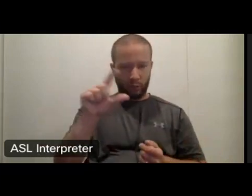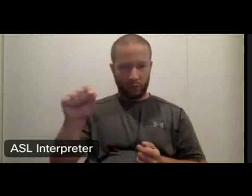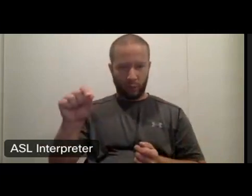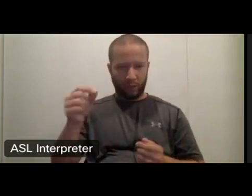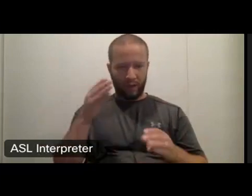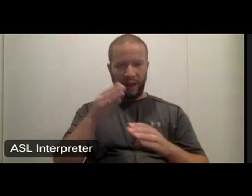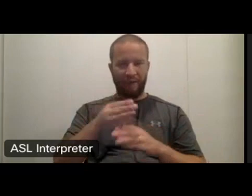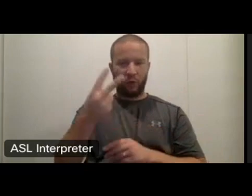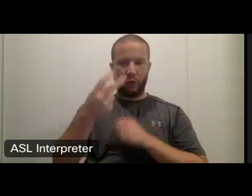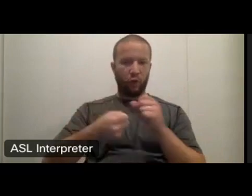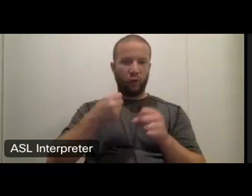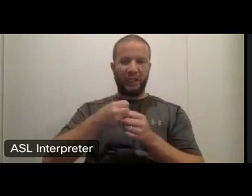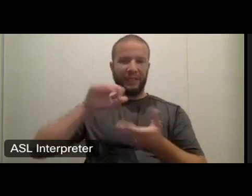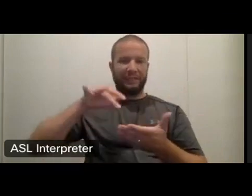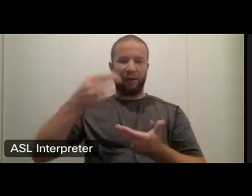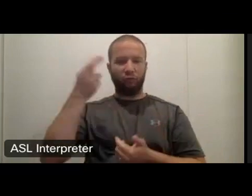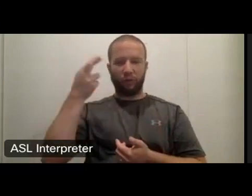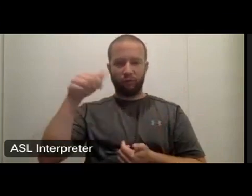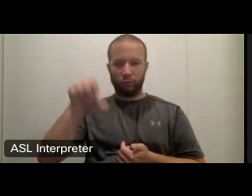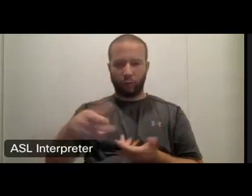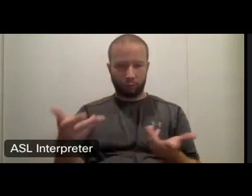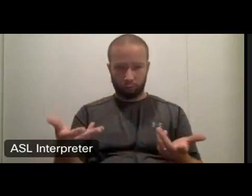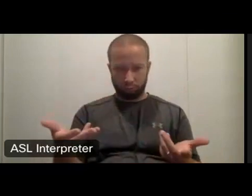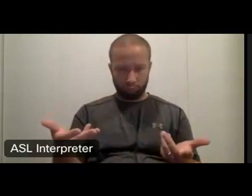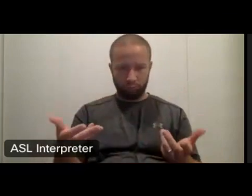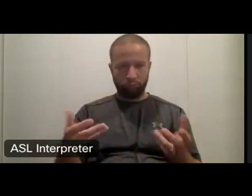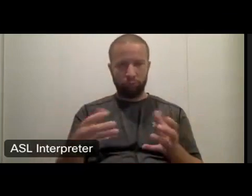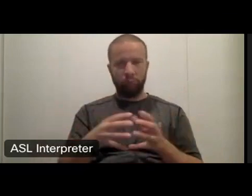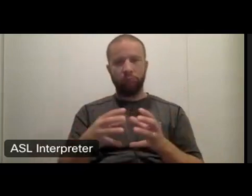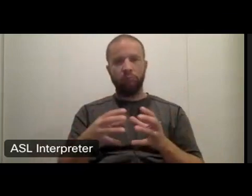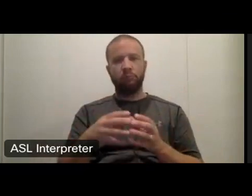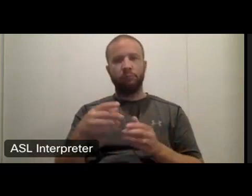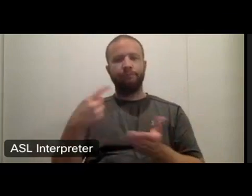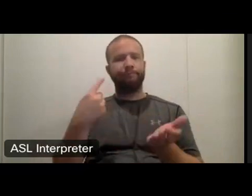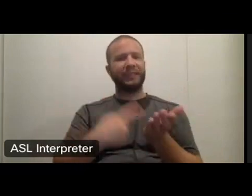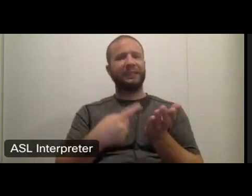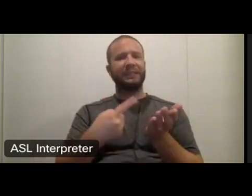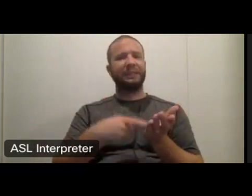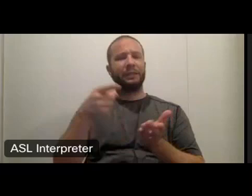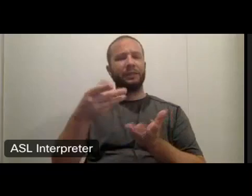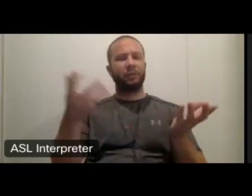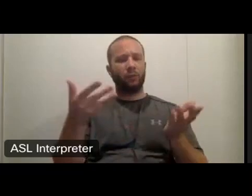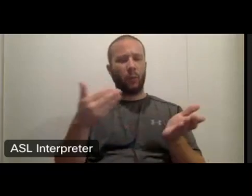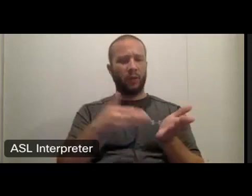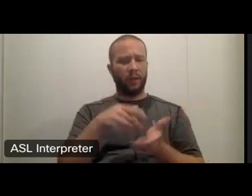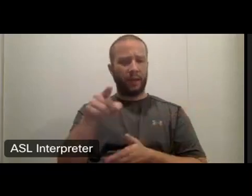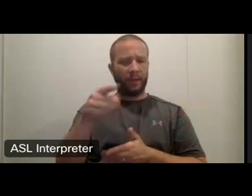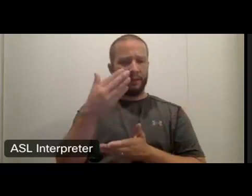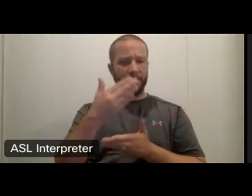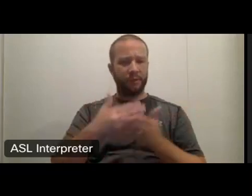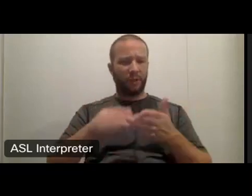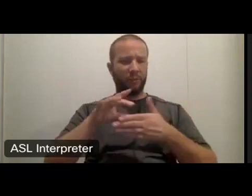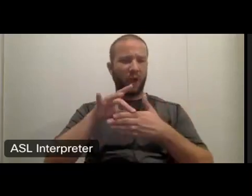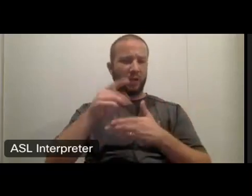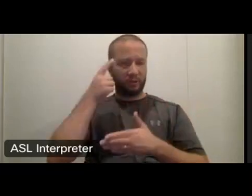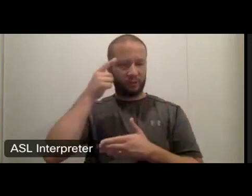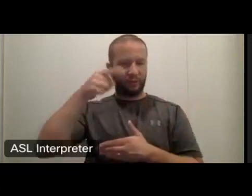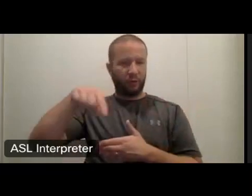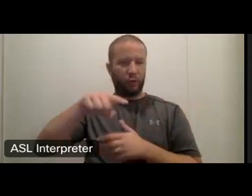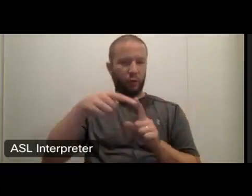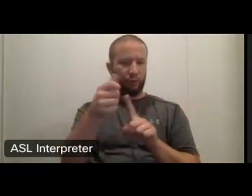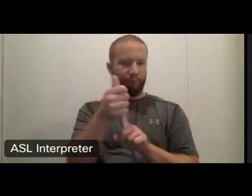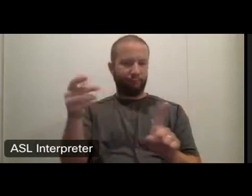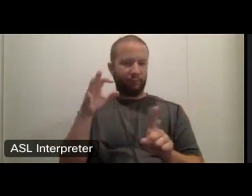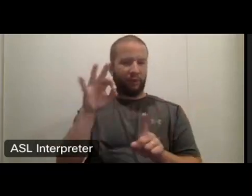ddot's two-year study and this is um in reference for um some context for the the impressive of the